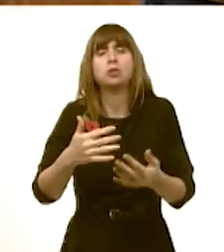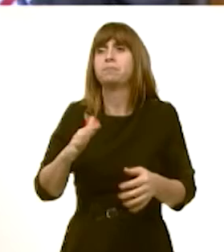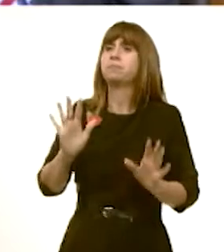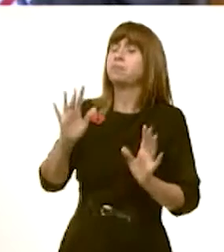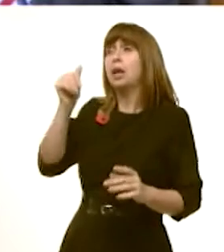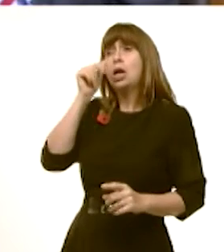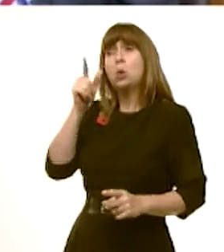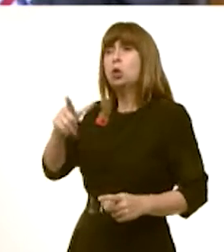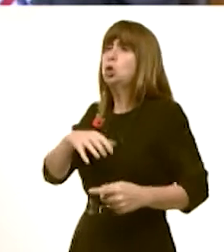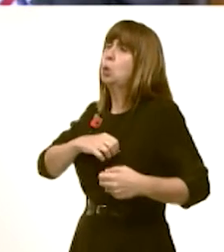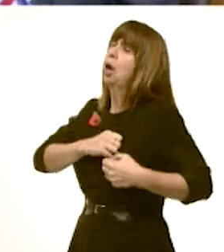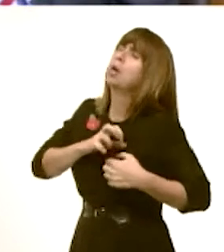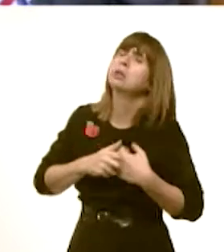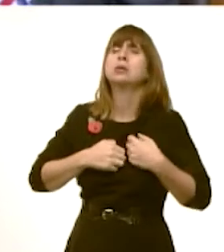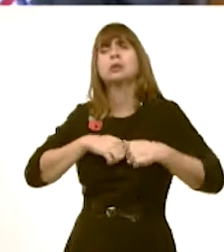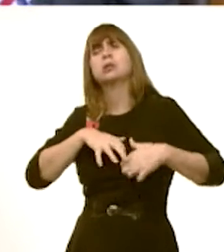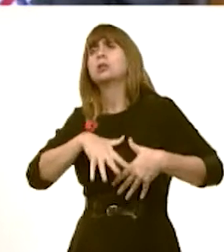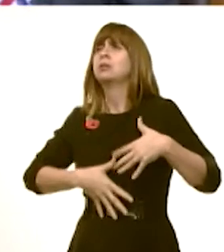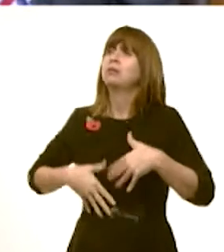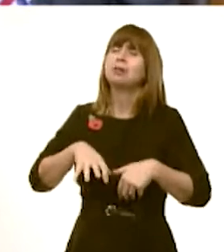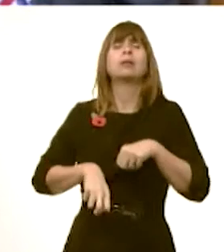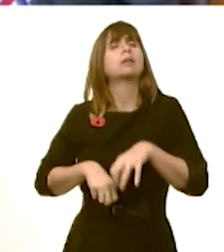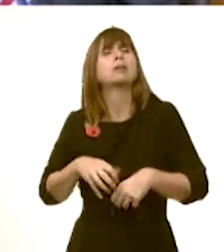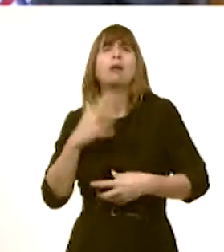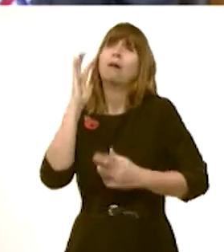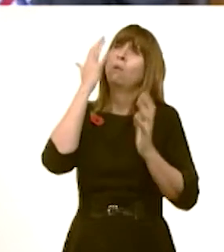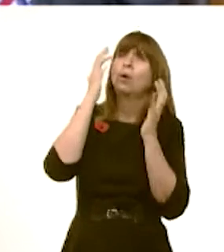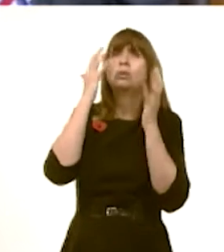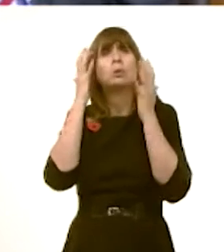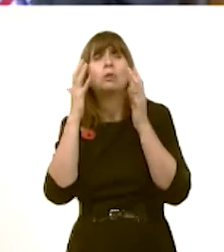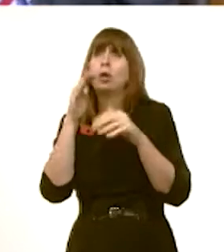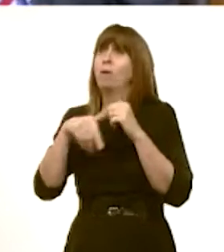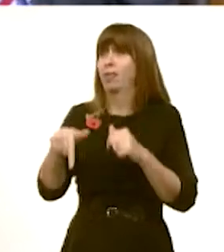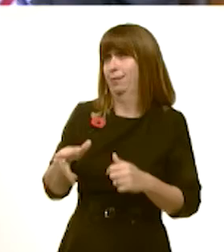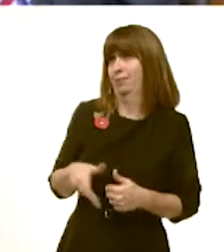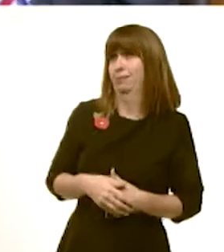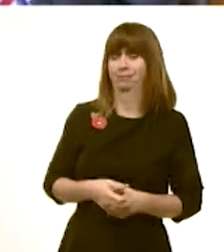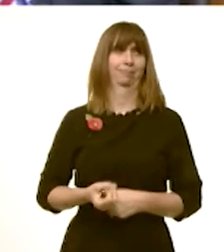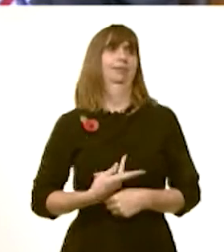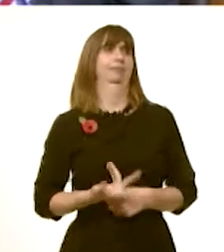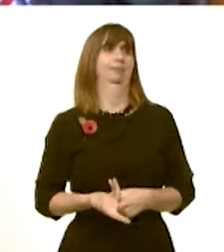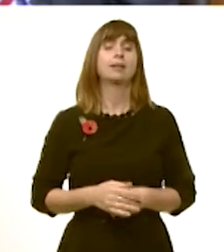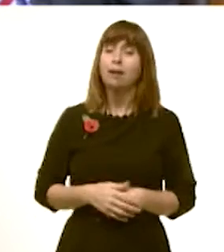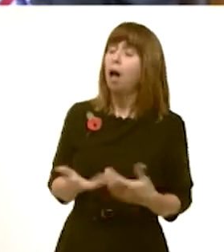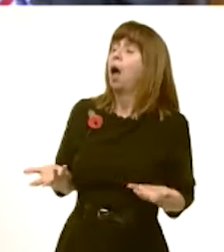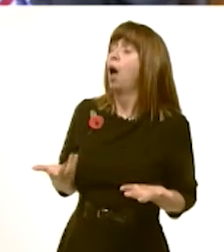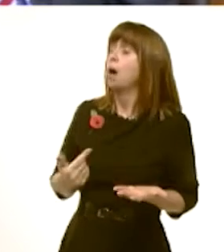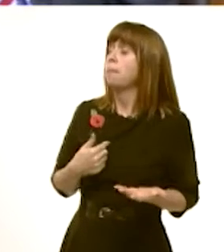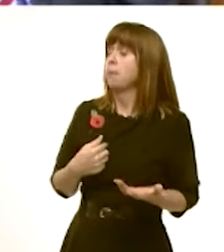Weíve heard different views on this. But what I can say is that I stand by what Iíve said and what Iíve said before.